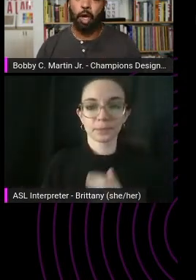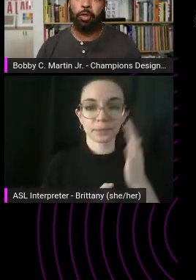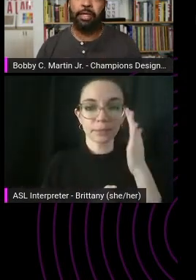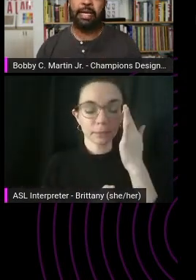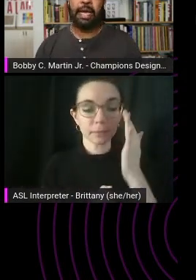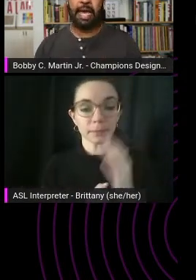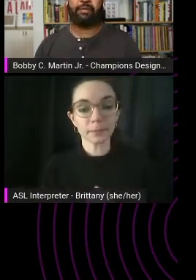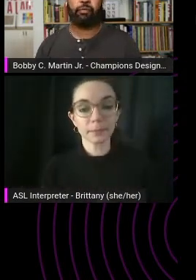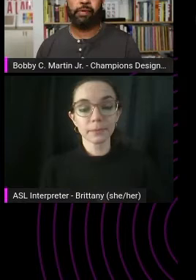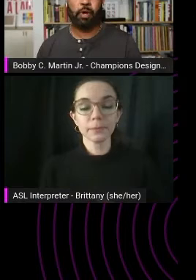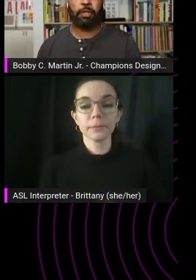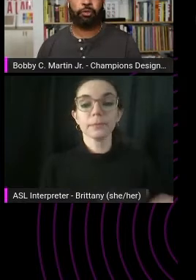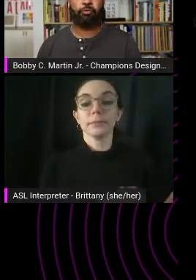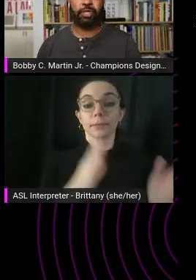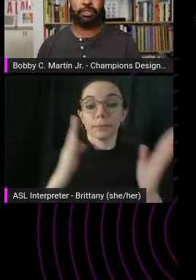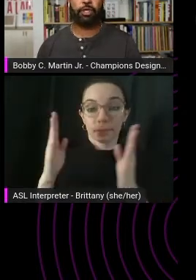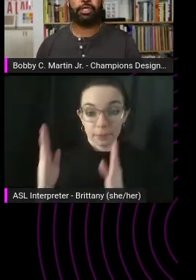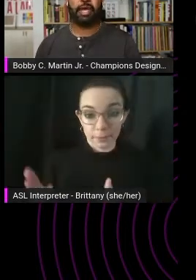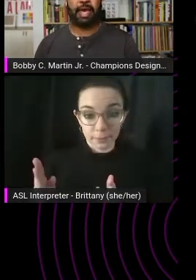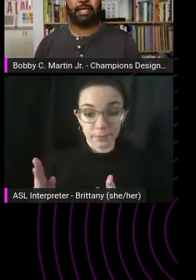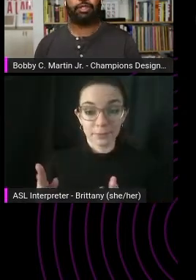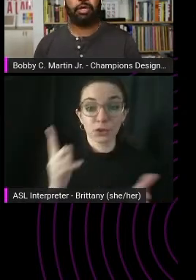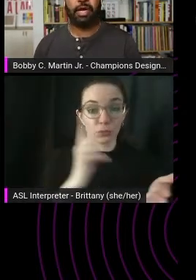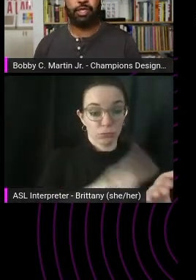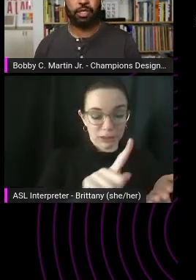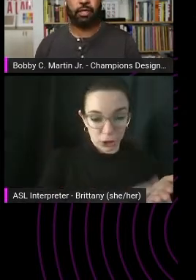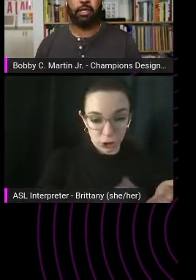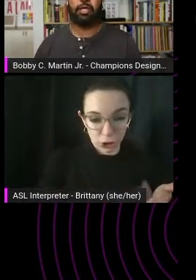Only after we've gone through research and strategy,